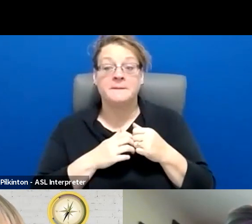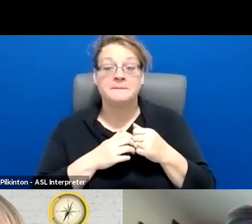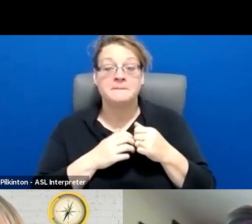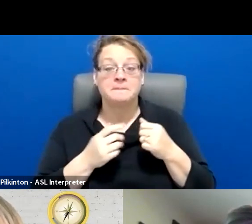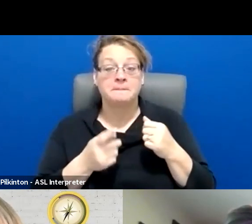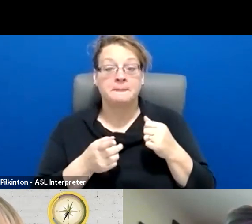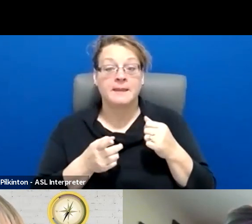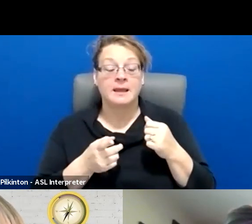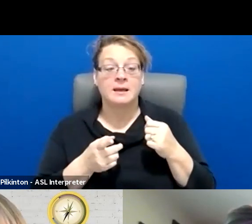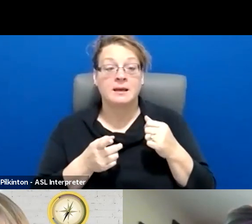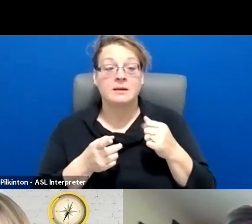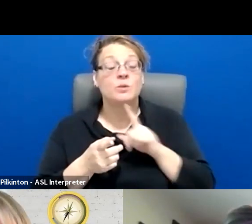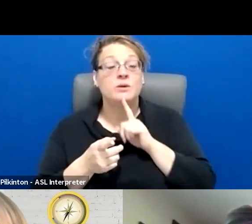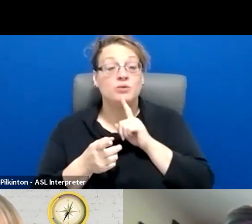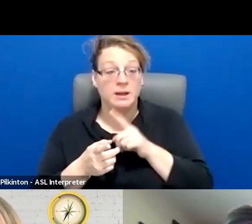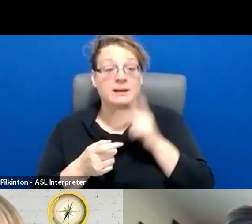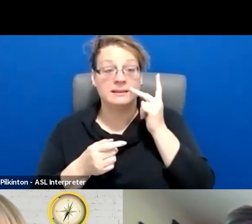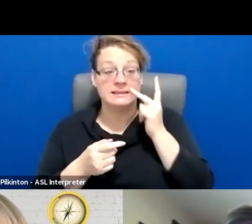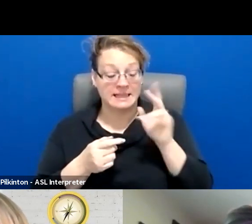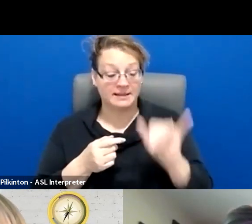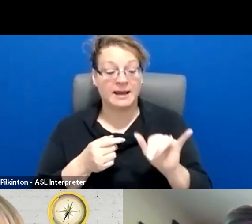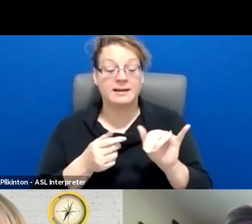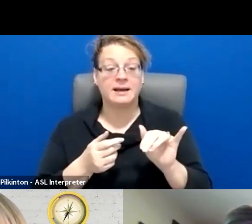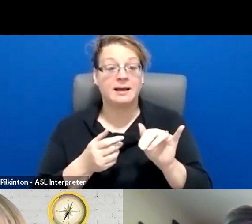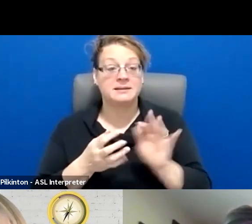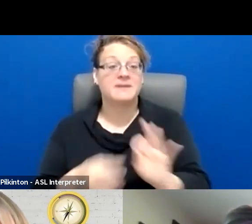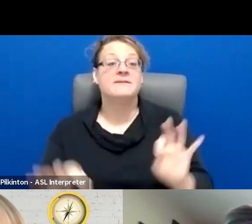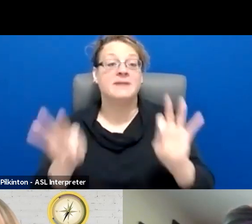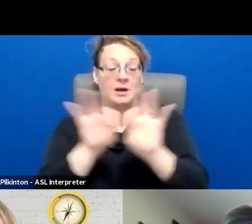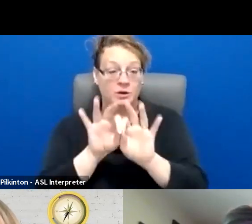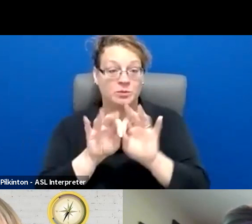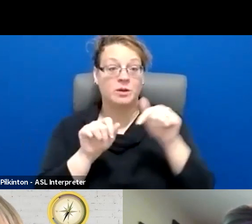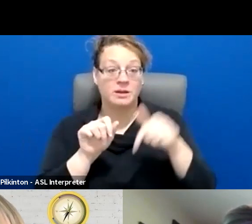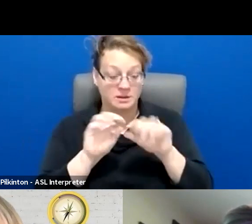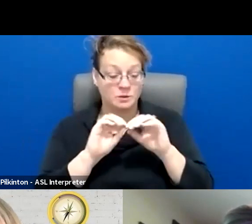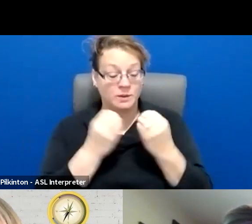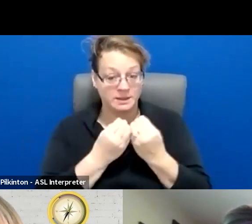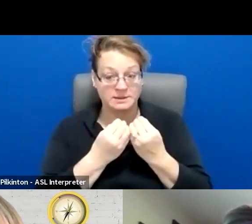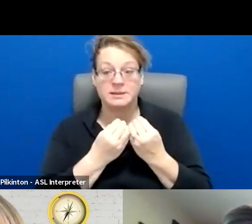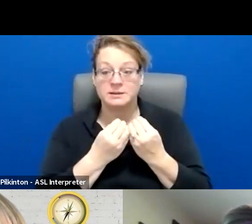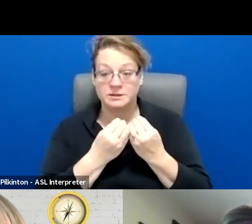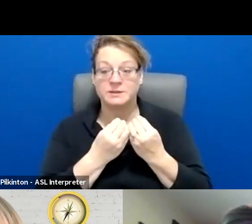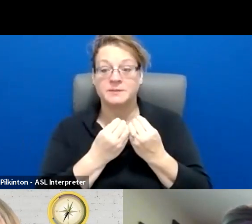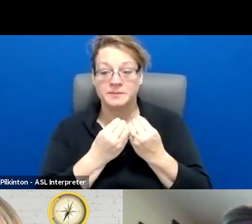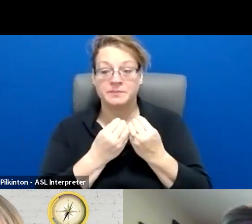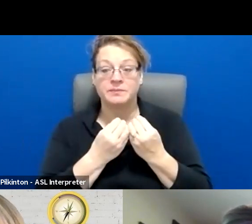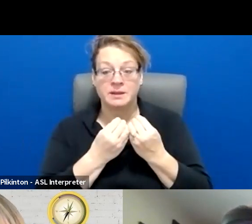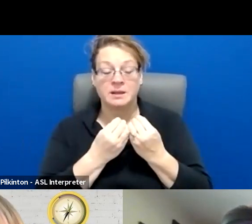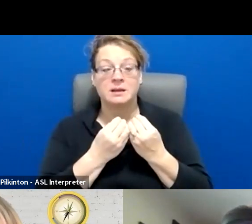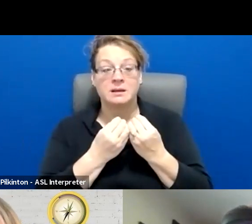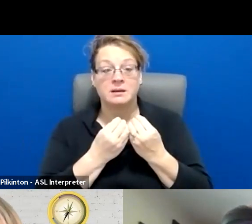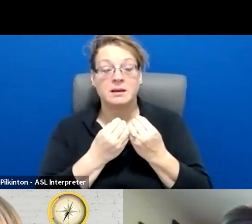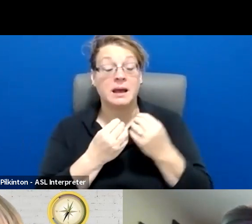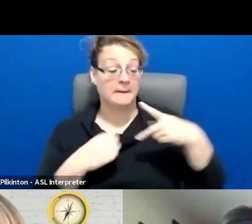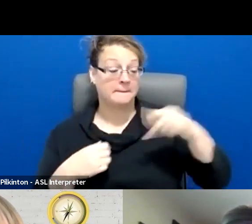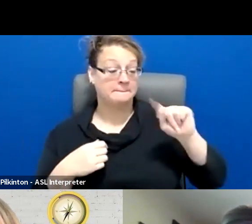And really improve access to services based on those individuals that work with us.